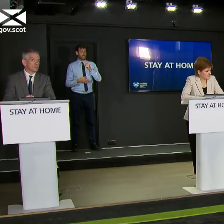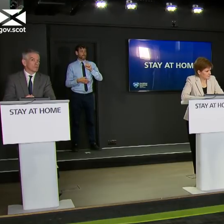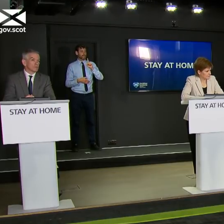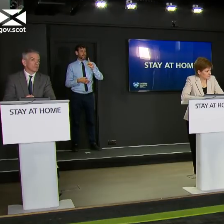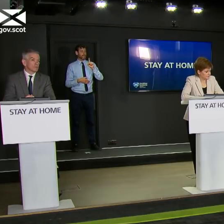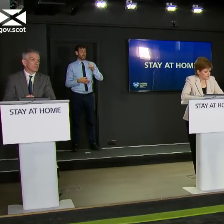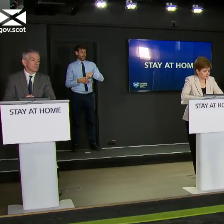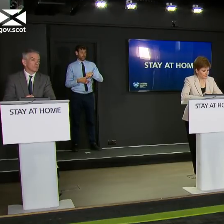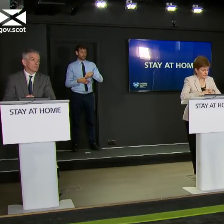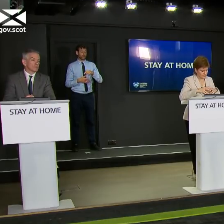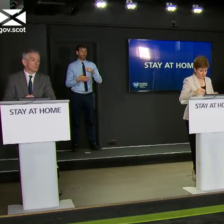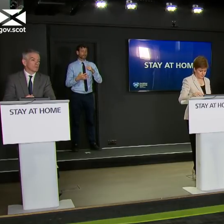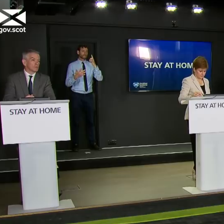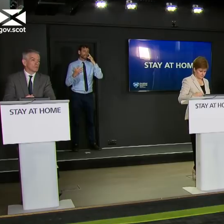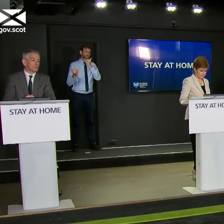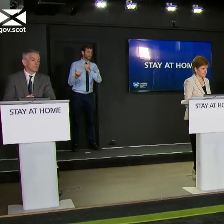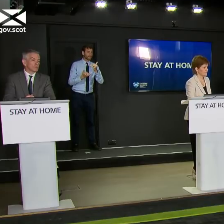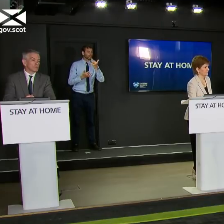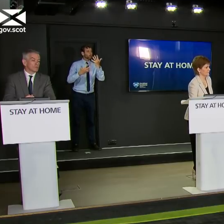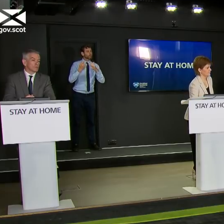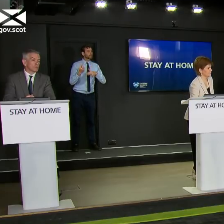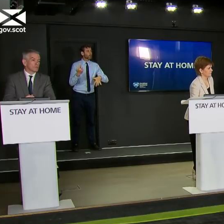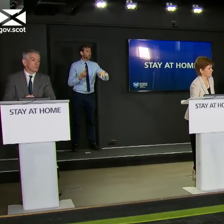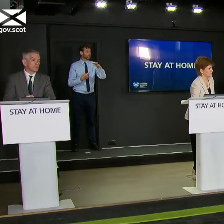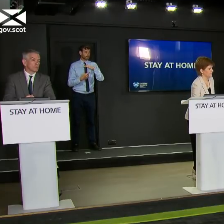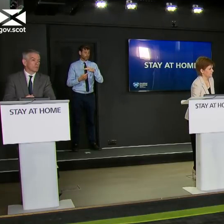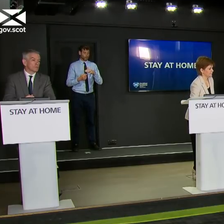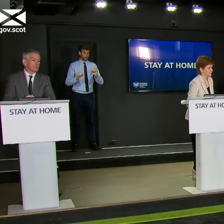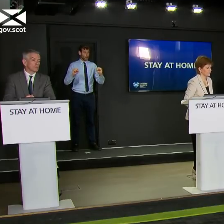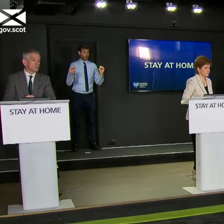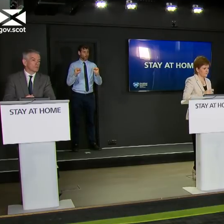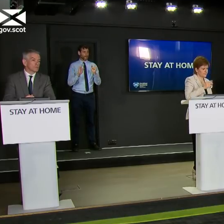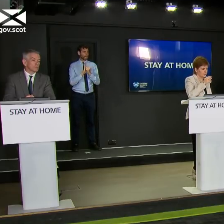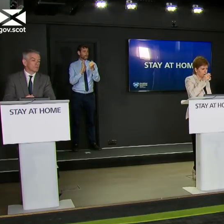UK run regional test centres in Scotland still have not been published. The UK Government